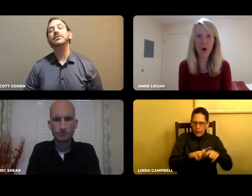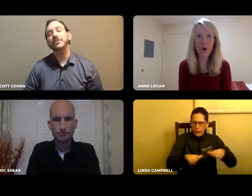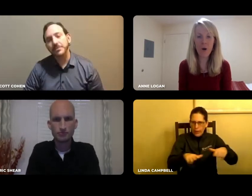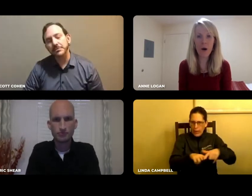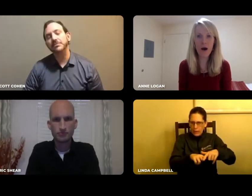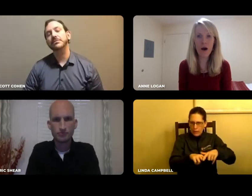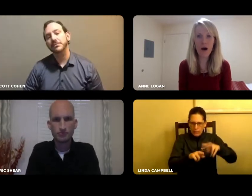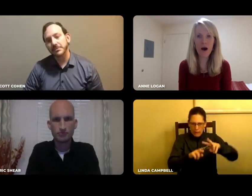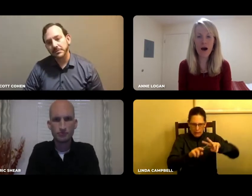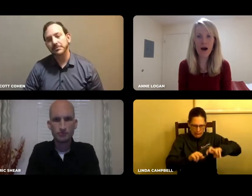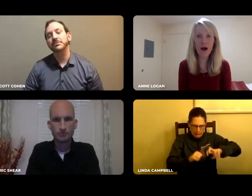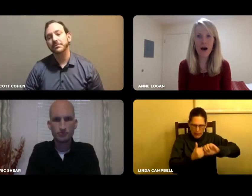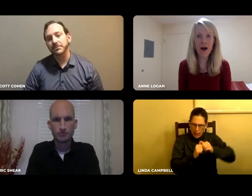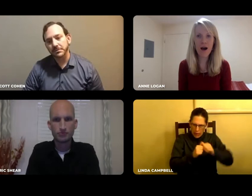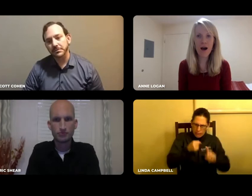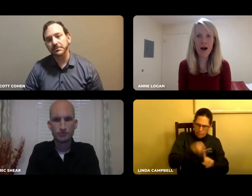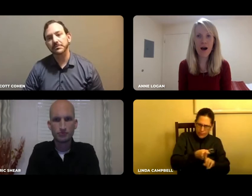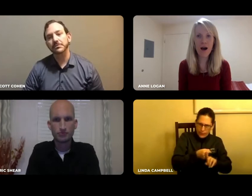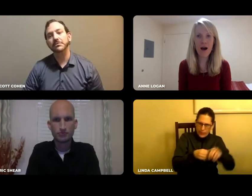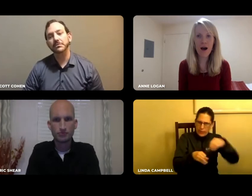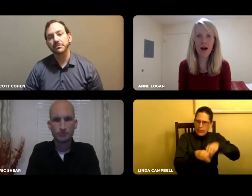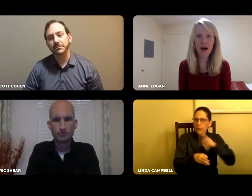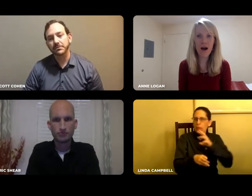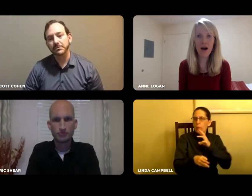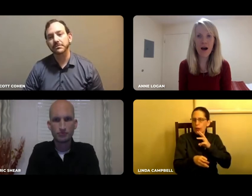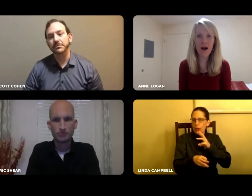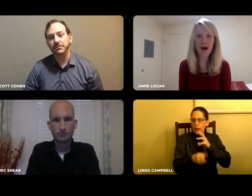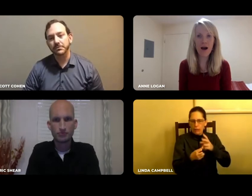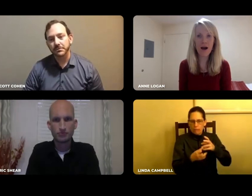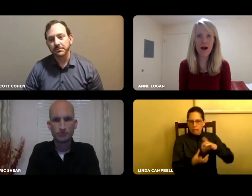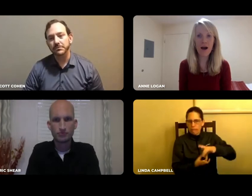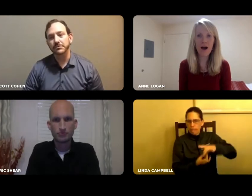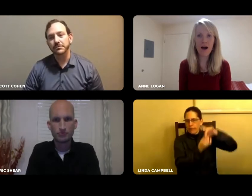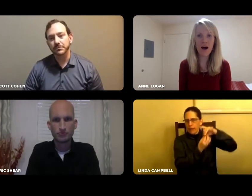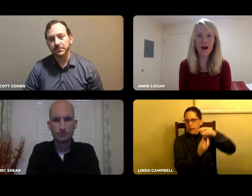and end up in a particular place. We analyze water and how